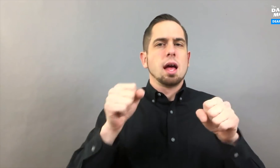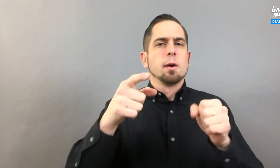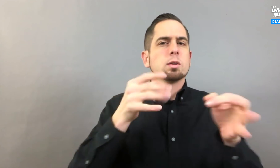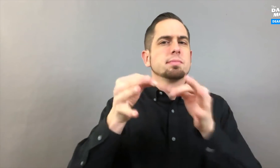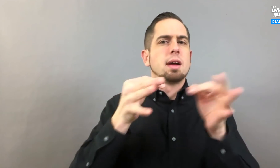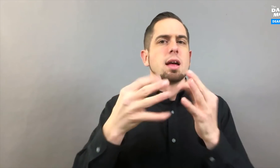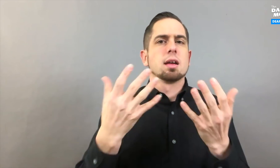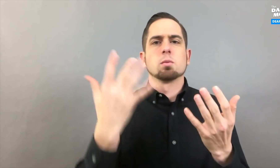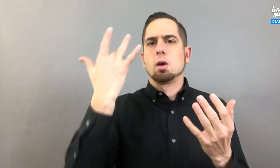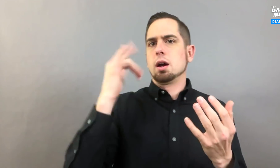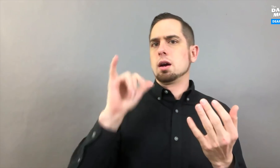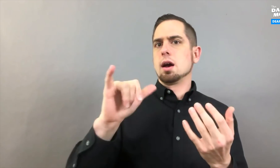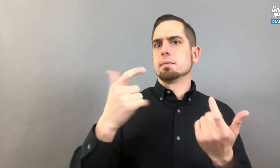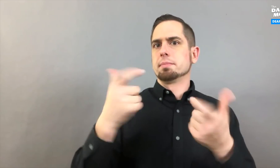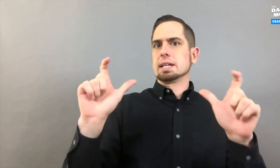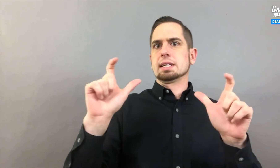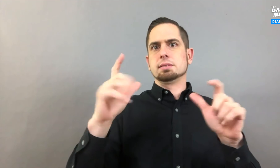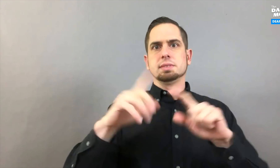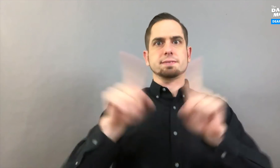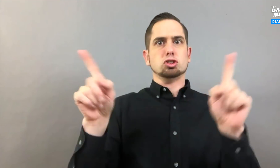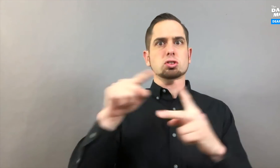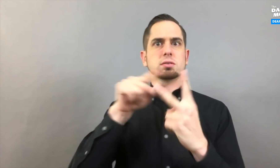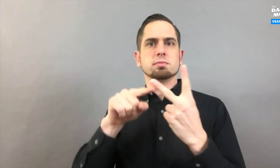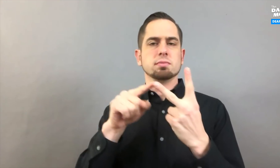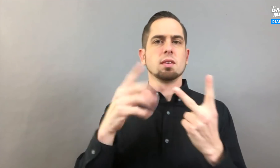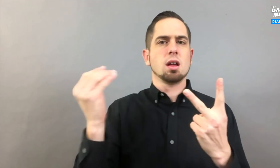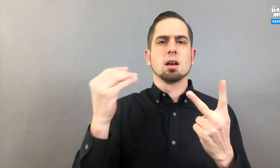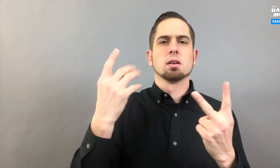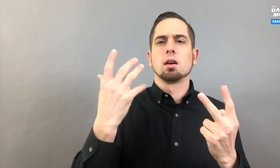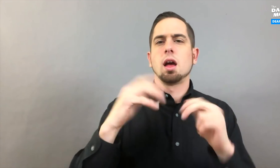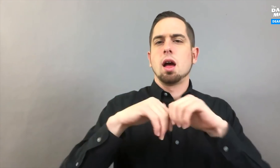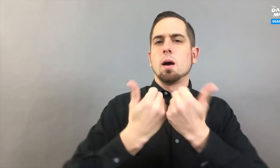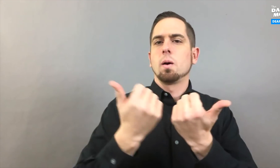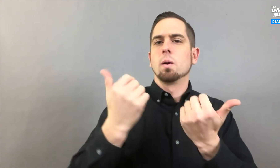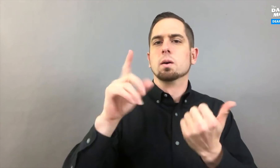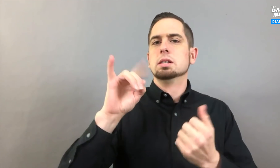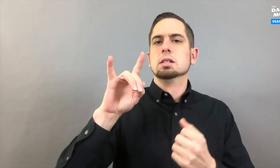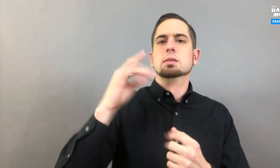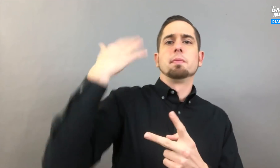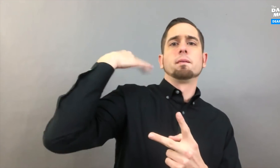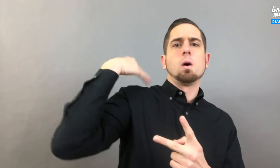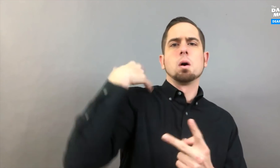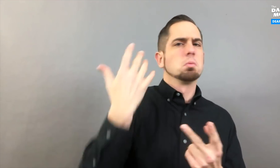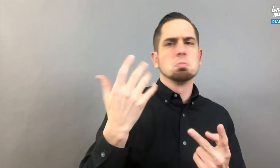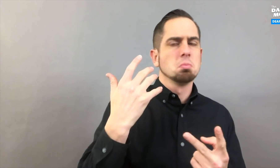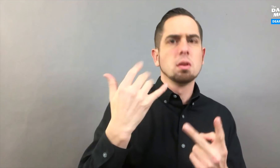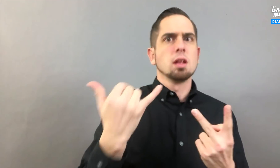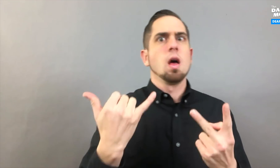Can you explain why that is a big difference and